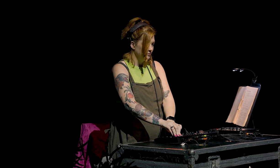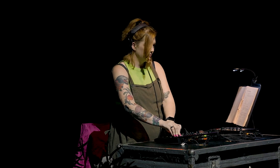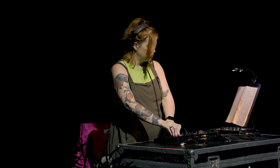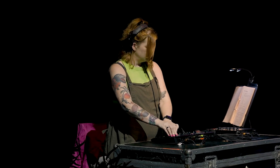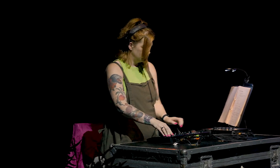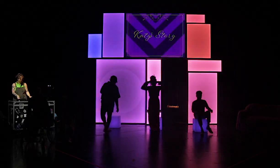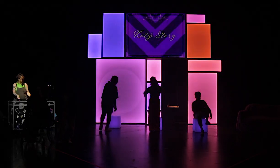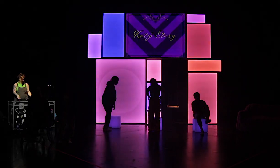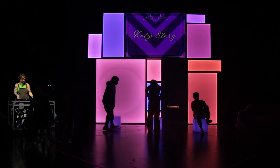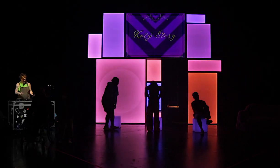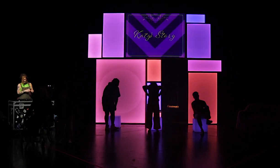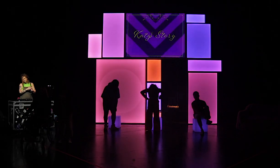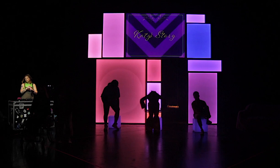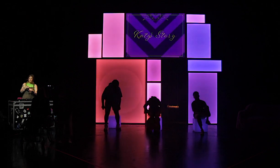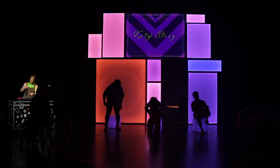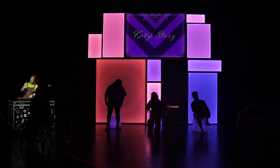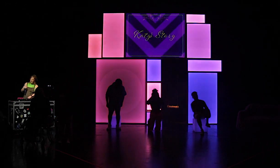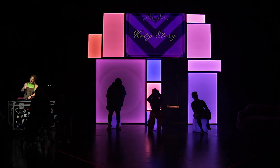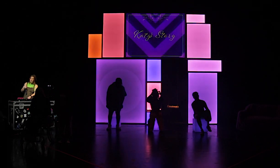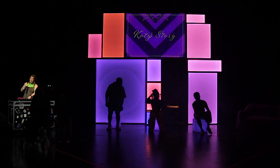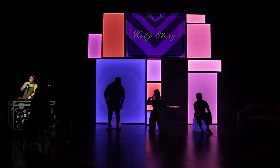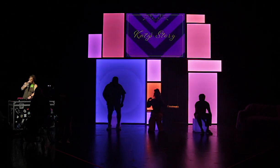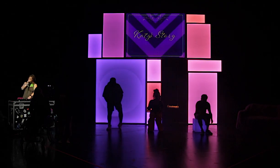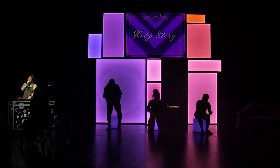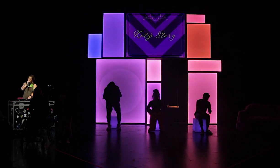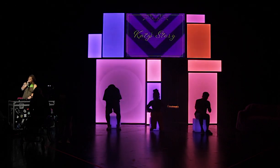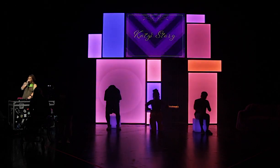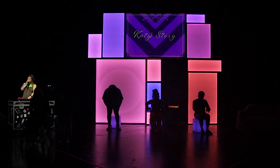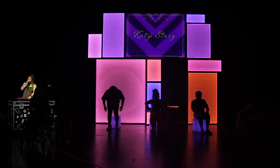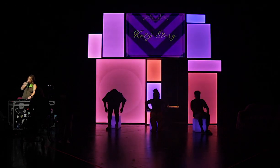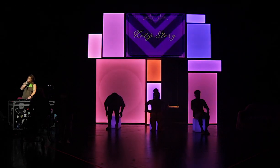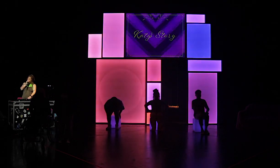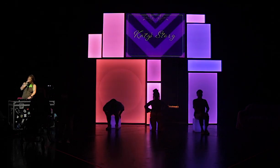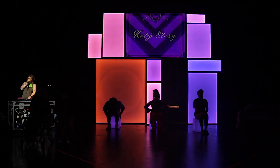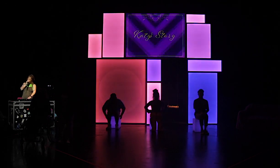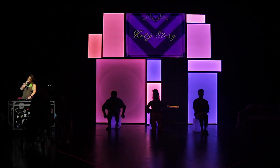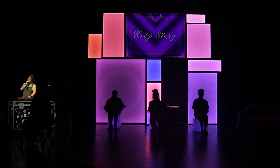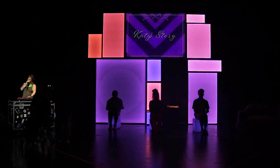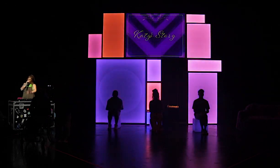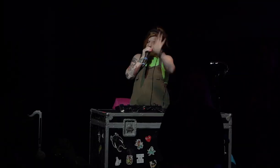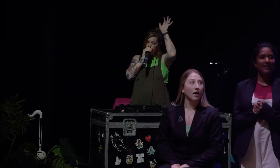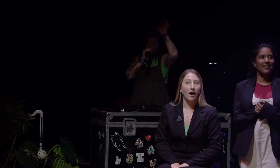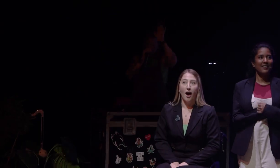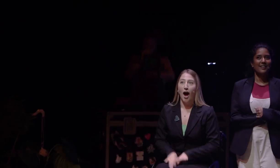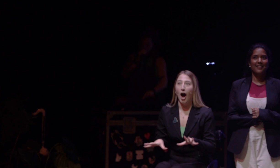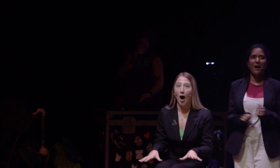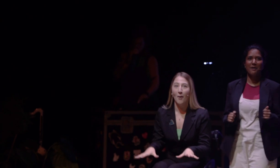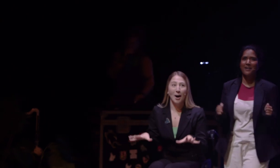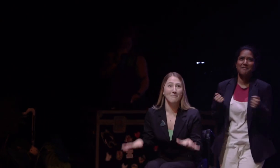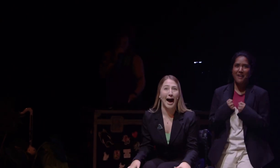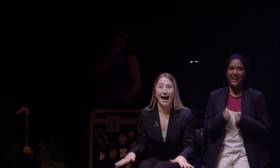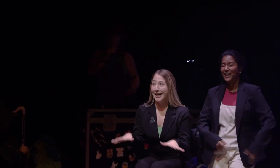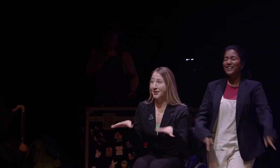Oh my God! I can't believe I'm finally here! Proper cheddared!